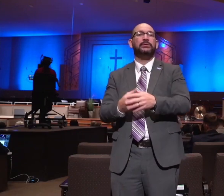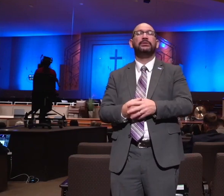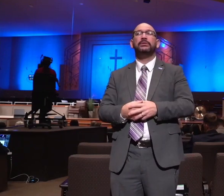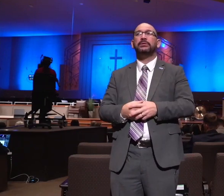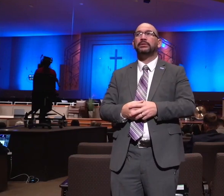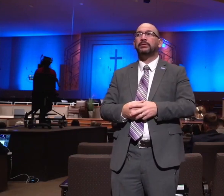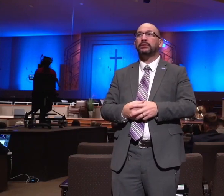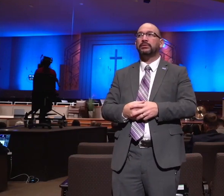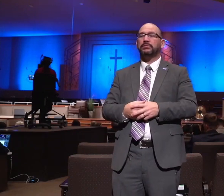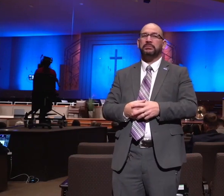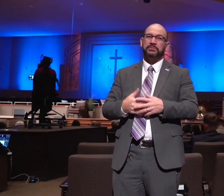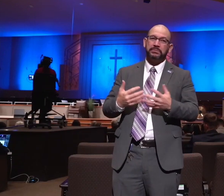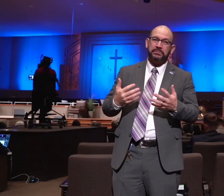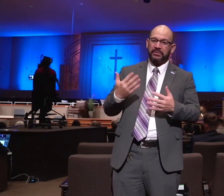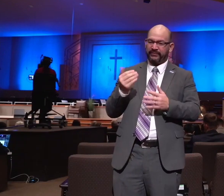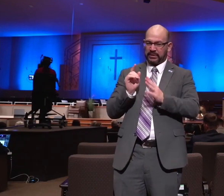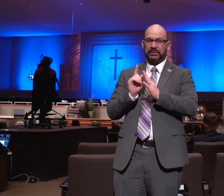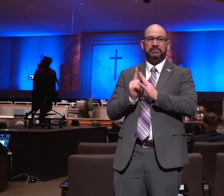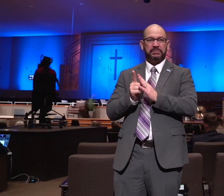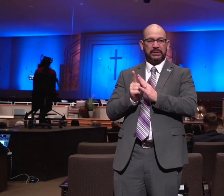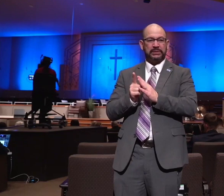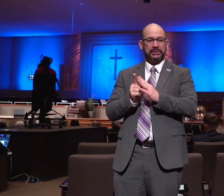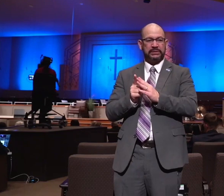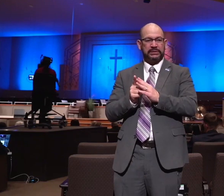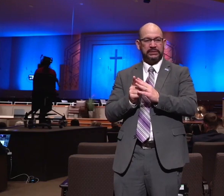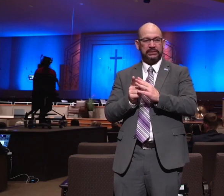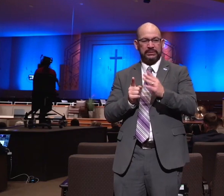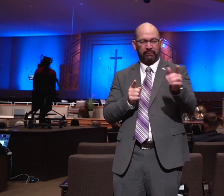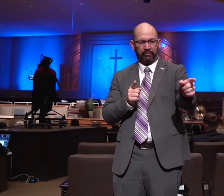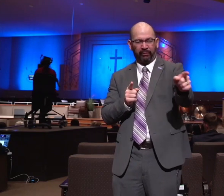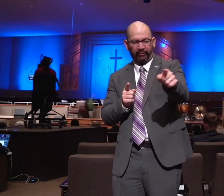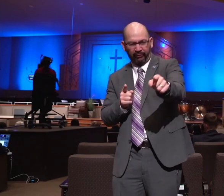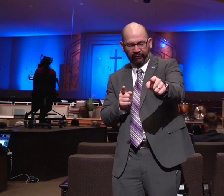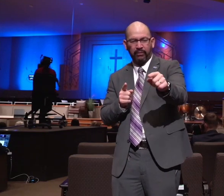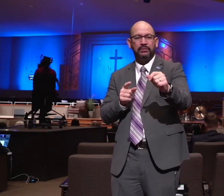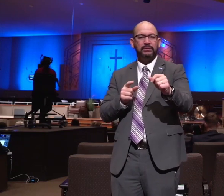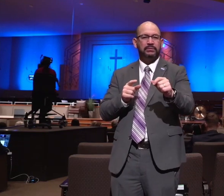and about 15 minutes away